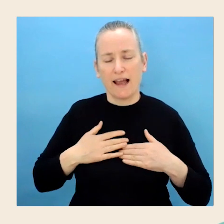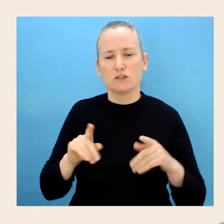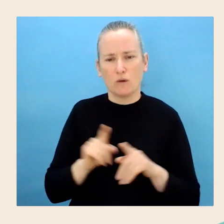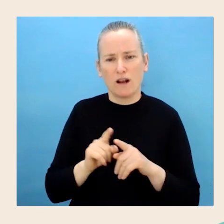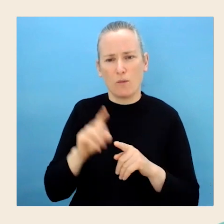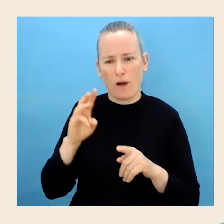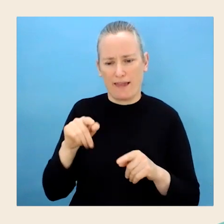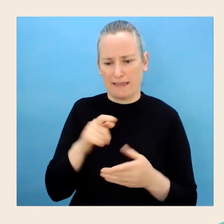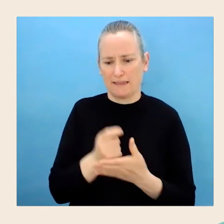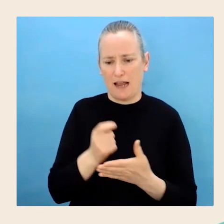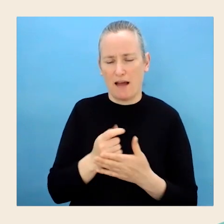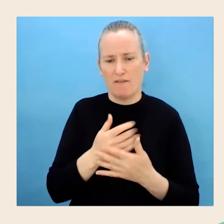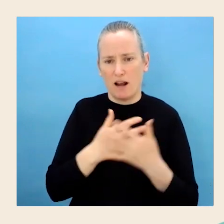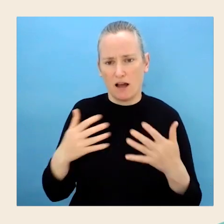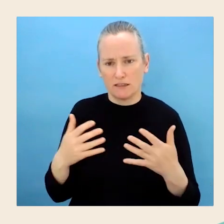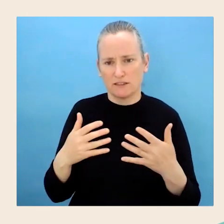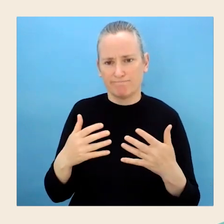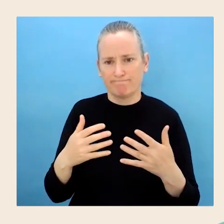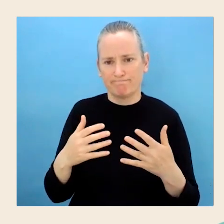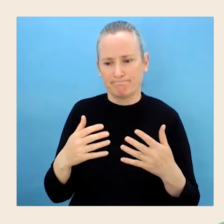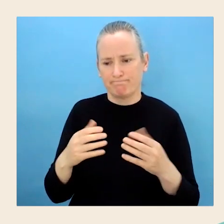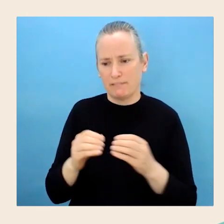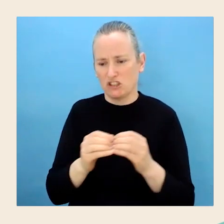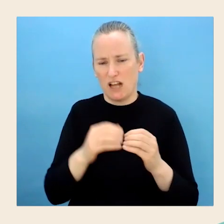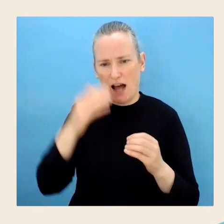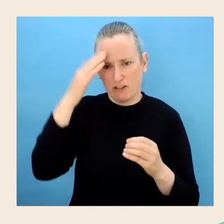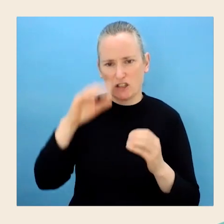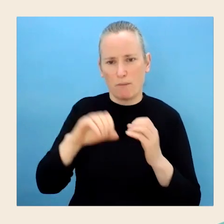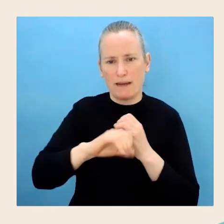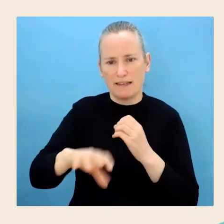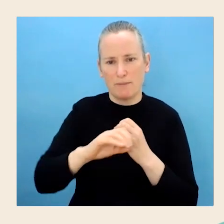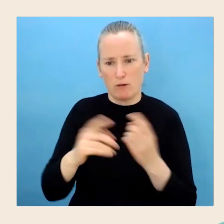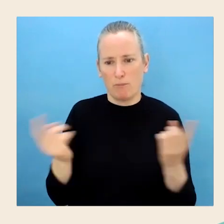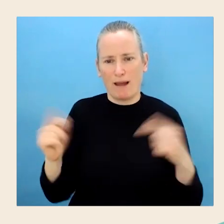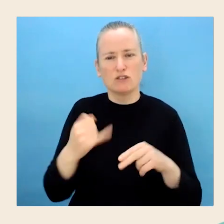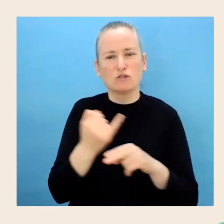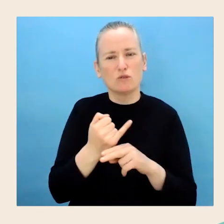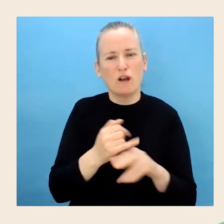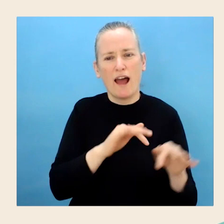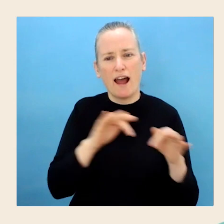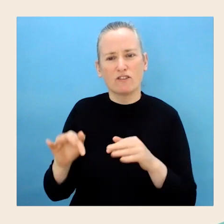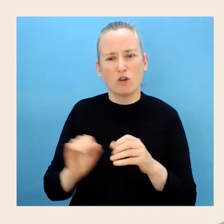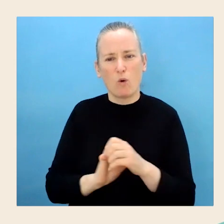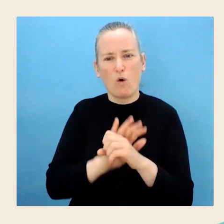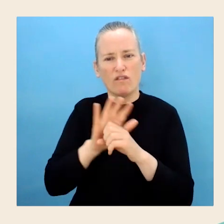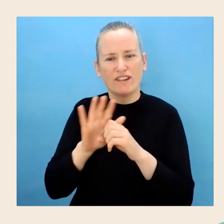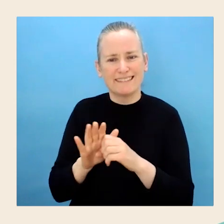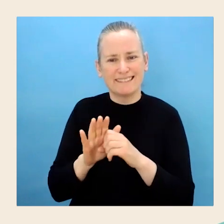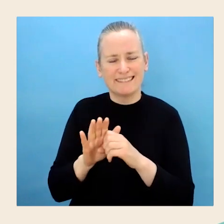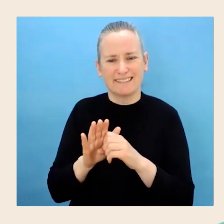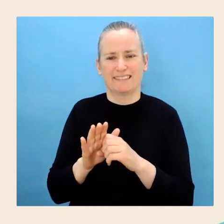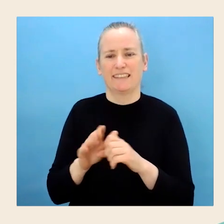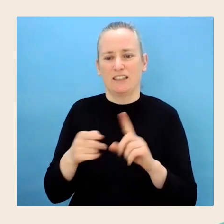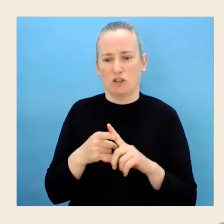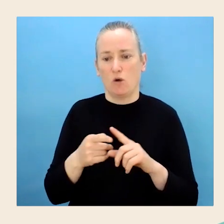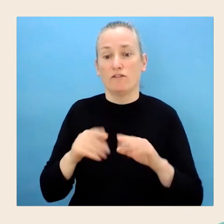about the return to school after our COVID Christmas wave for children with disabilities and additional needs. So disability was in the news more